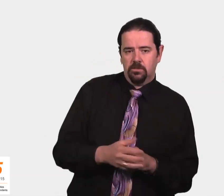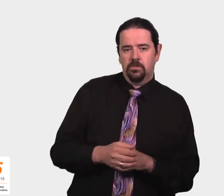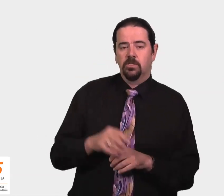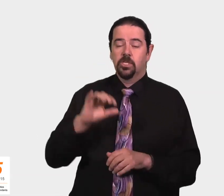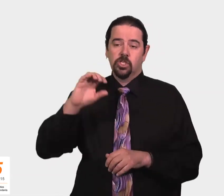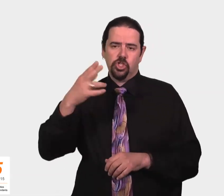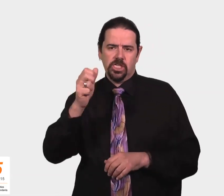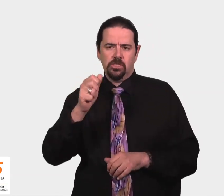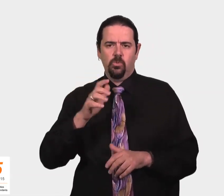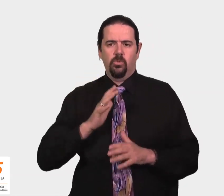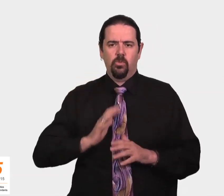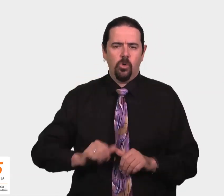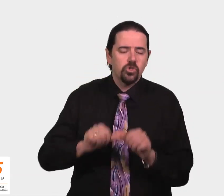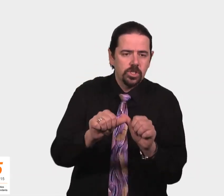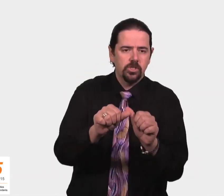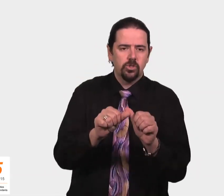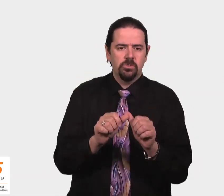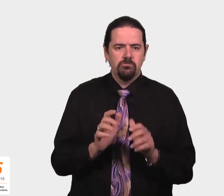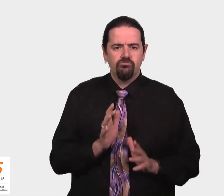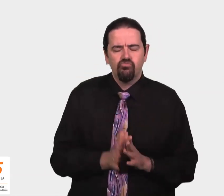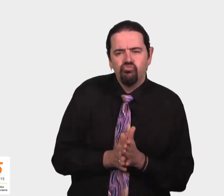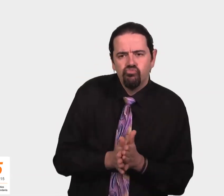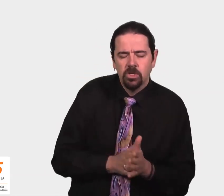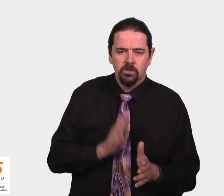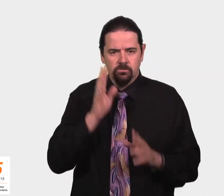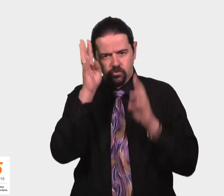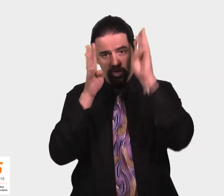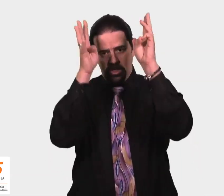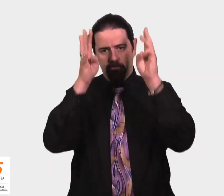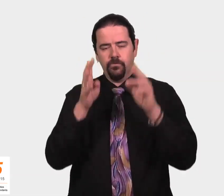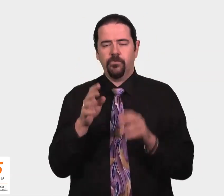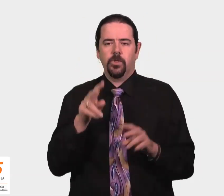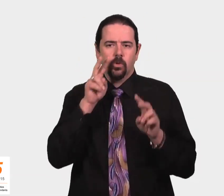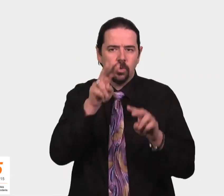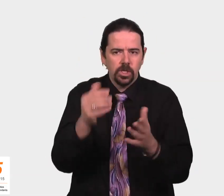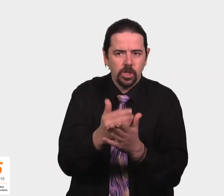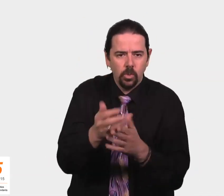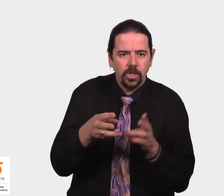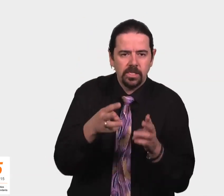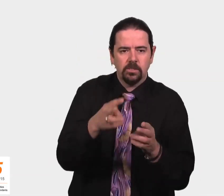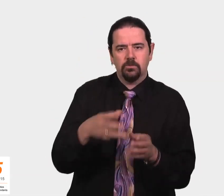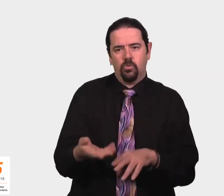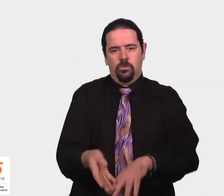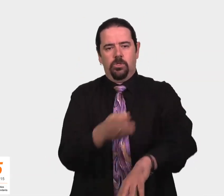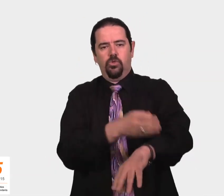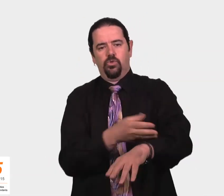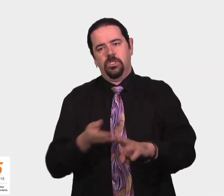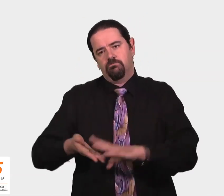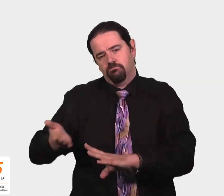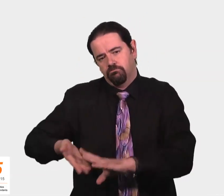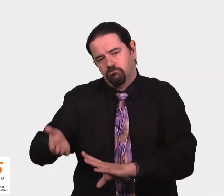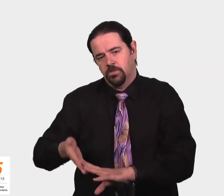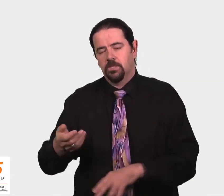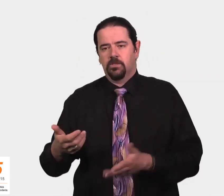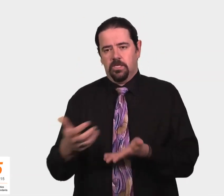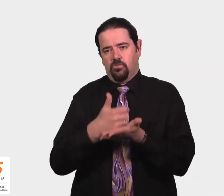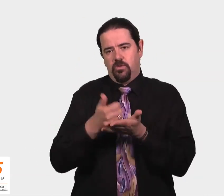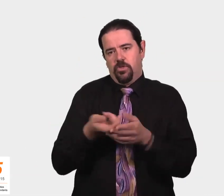CHS will continue to be innovative and creative, looking at new ways to increase efficiency and revenue generation.